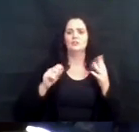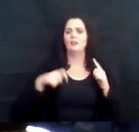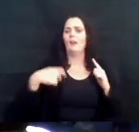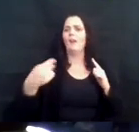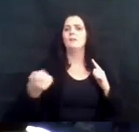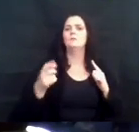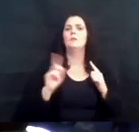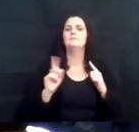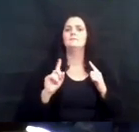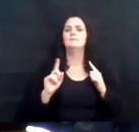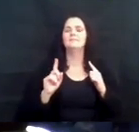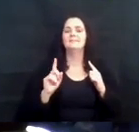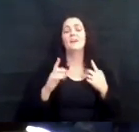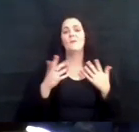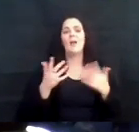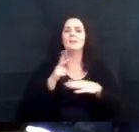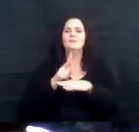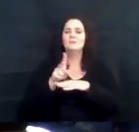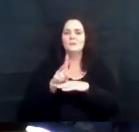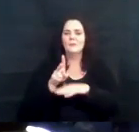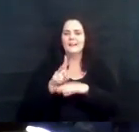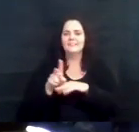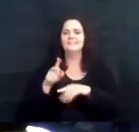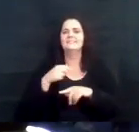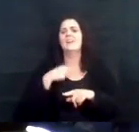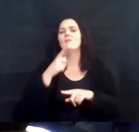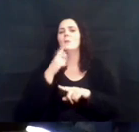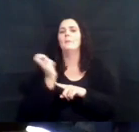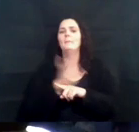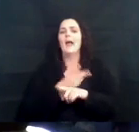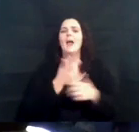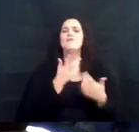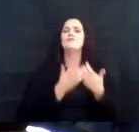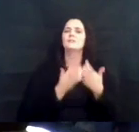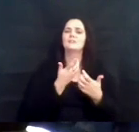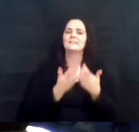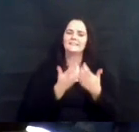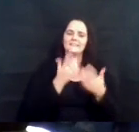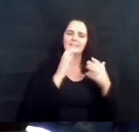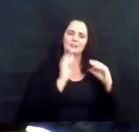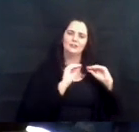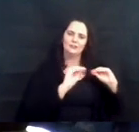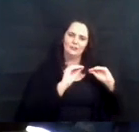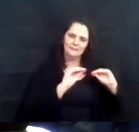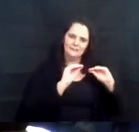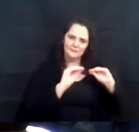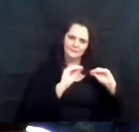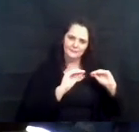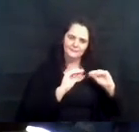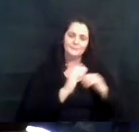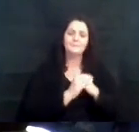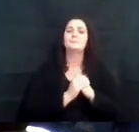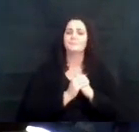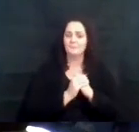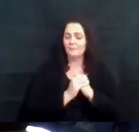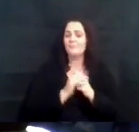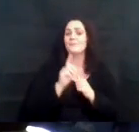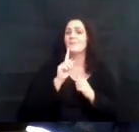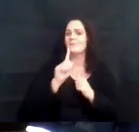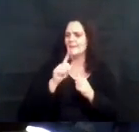In two weeks, I'm starting up at the University term starts up again and I'll be teaching but I am speaking with Shannon and the team